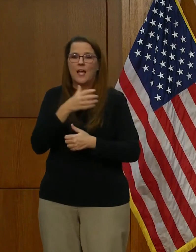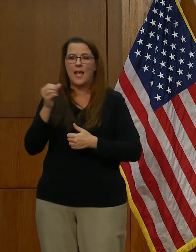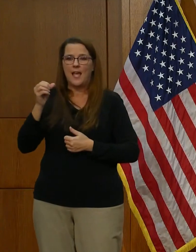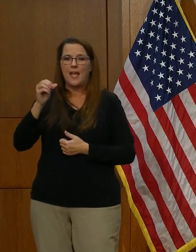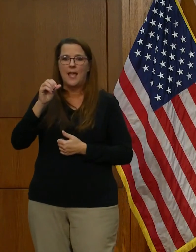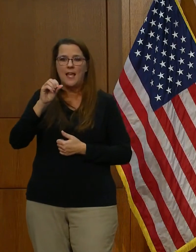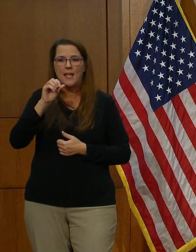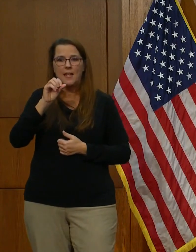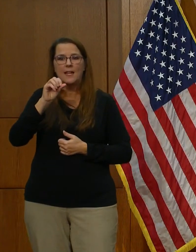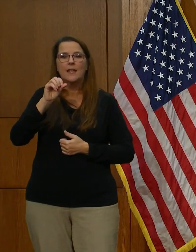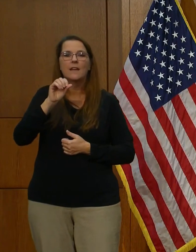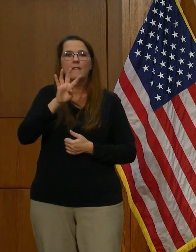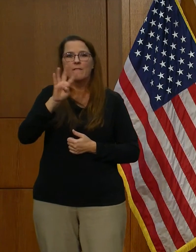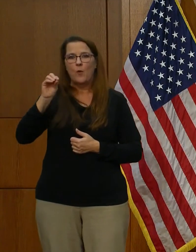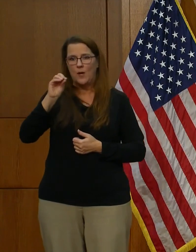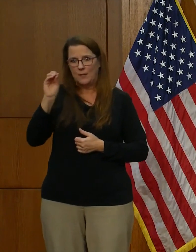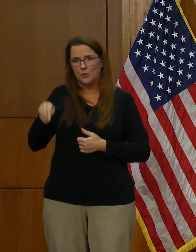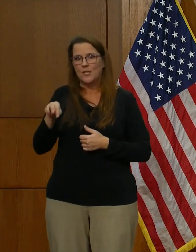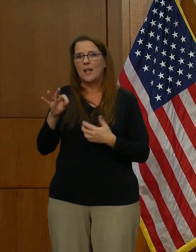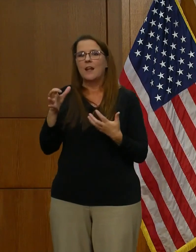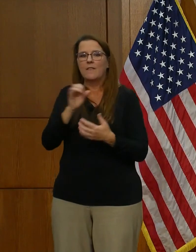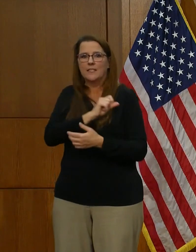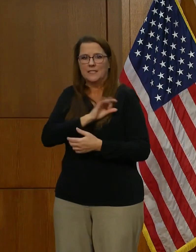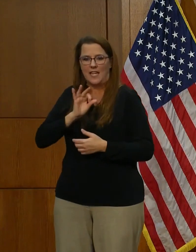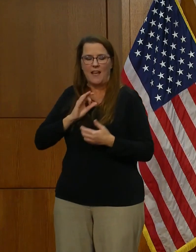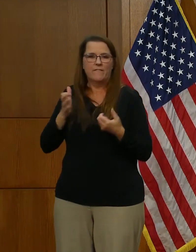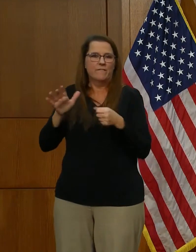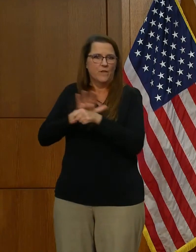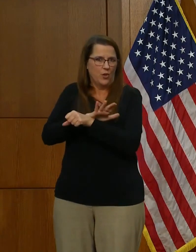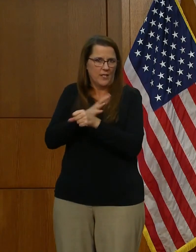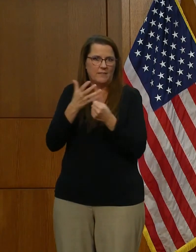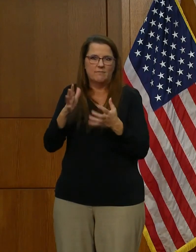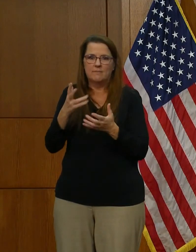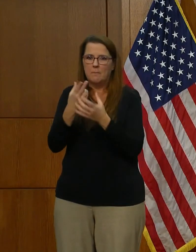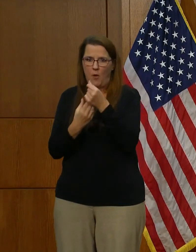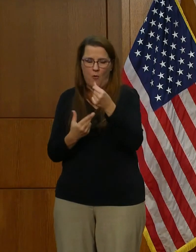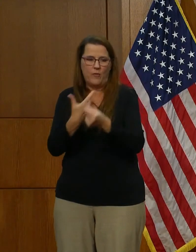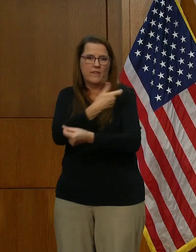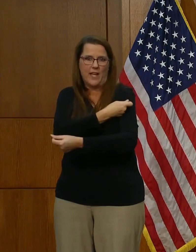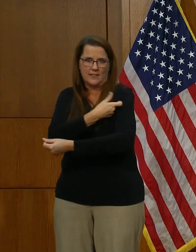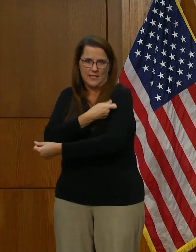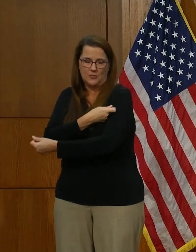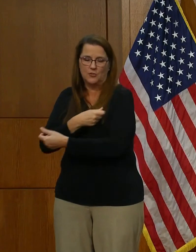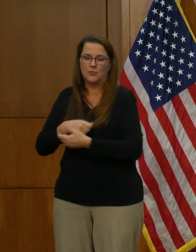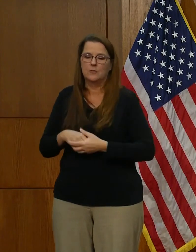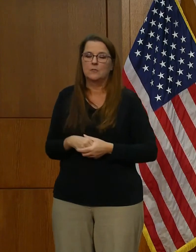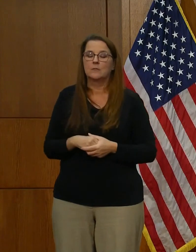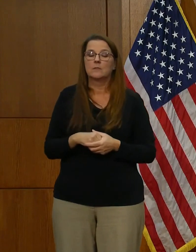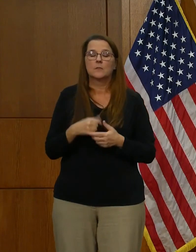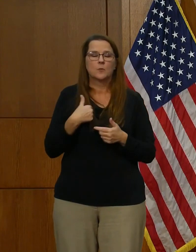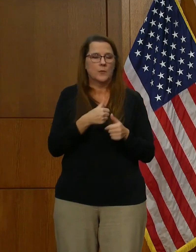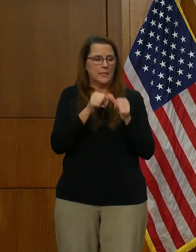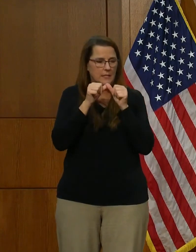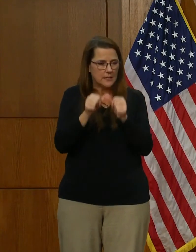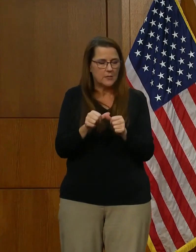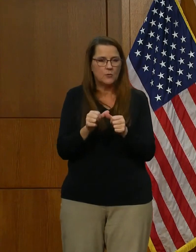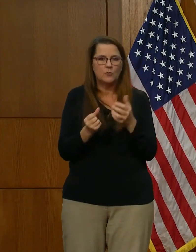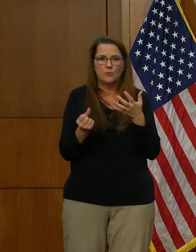VACCINE, AND NEARLY 40% OF STAFF ARE FULLY VACCINATED. WE